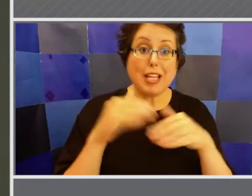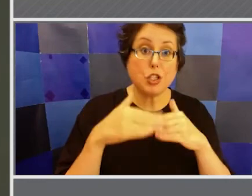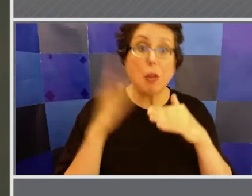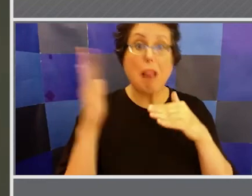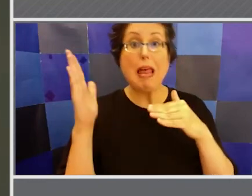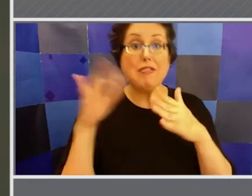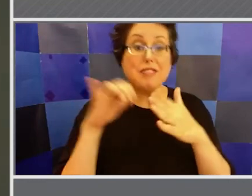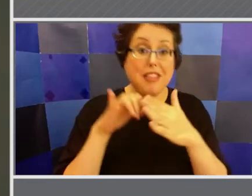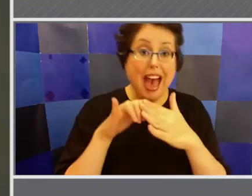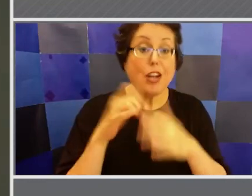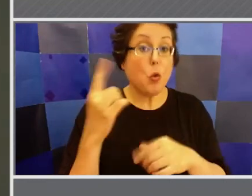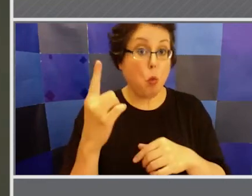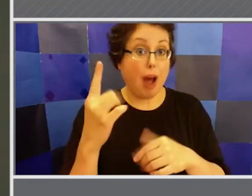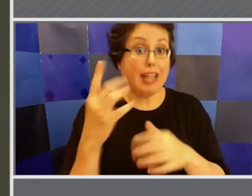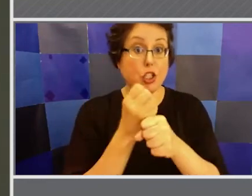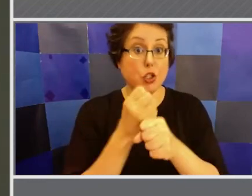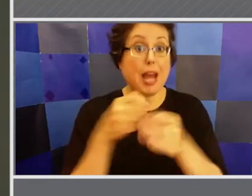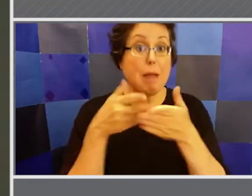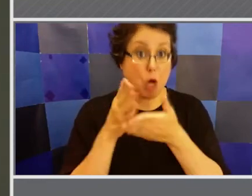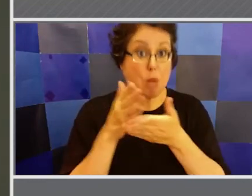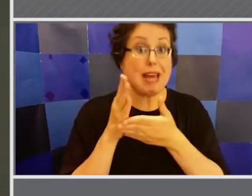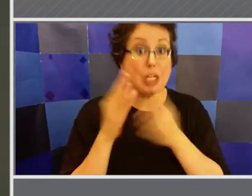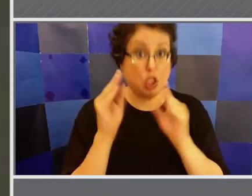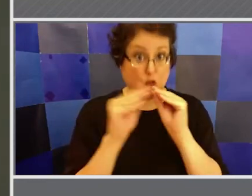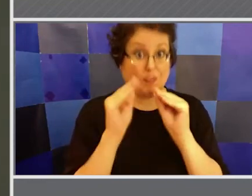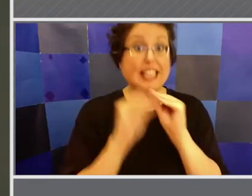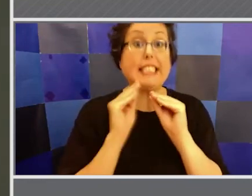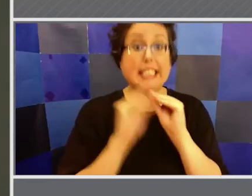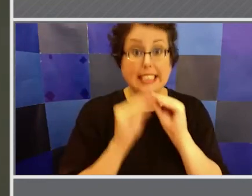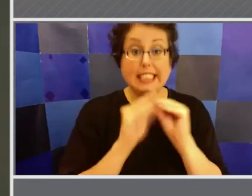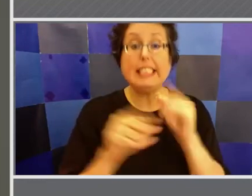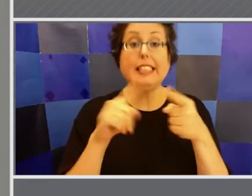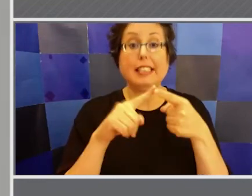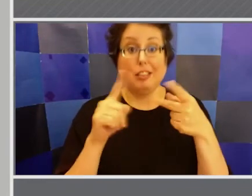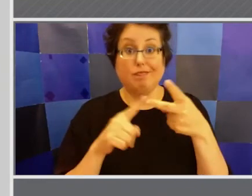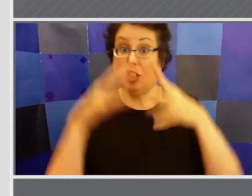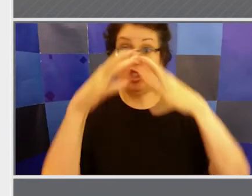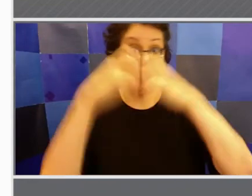One is to obtain permits to repair a structure and the other is to demolish the structure